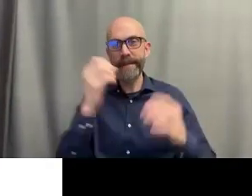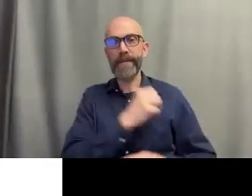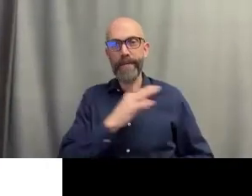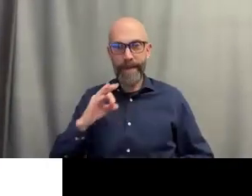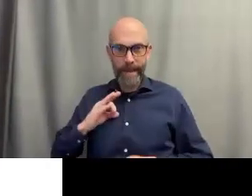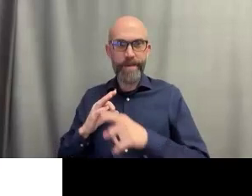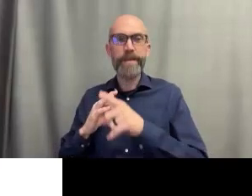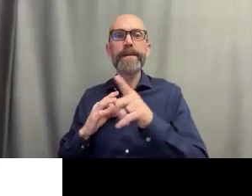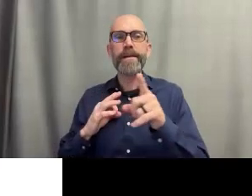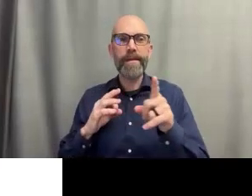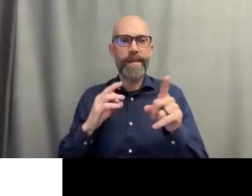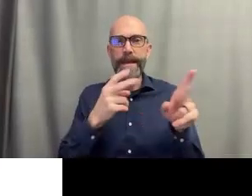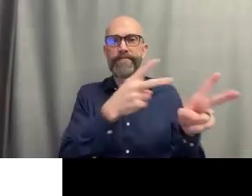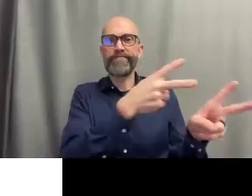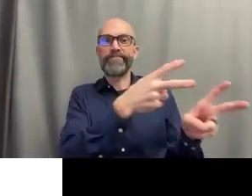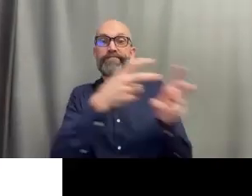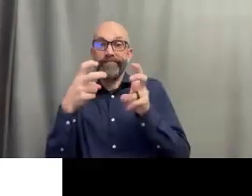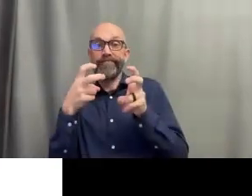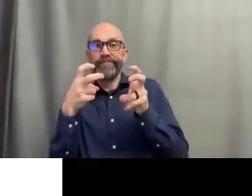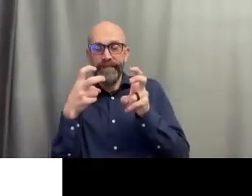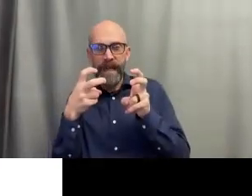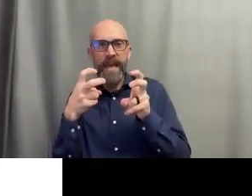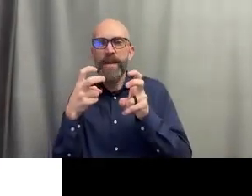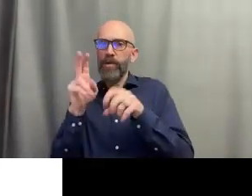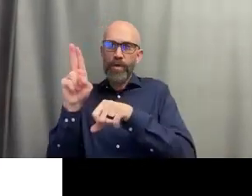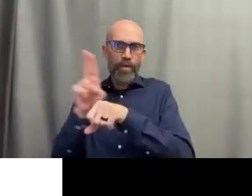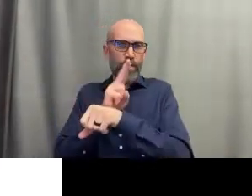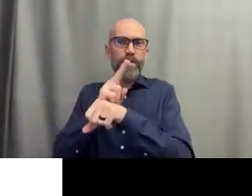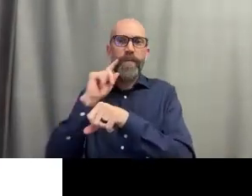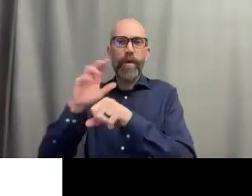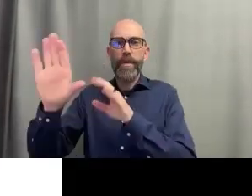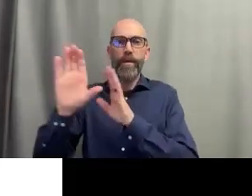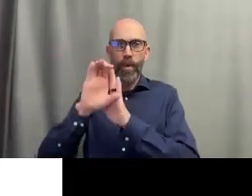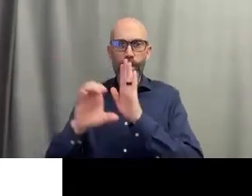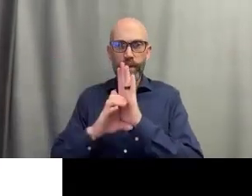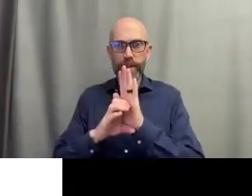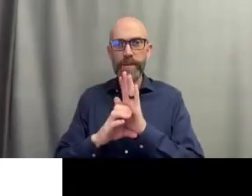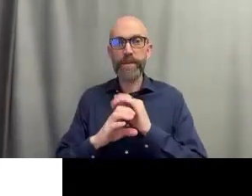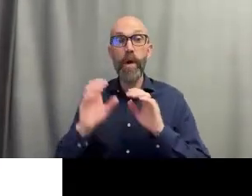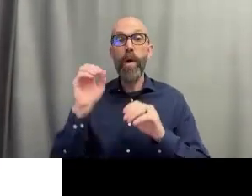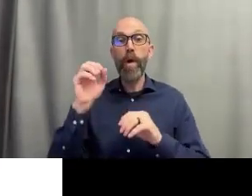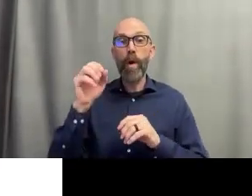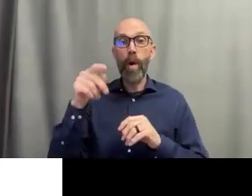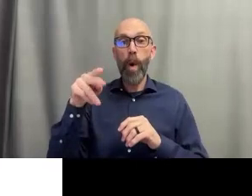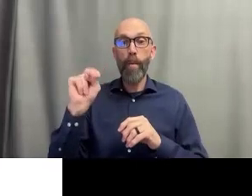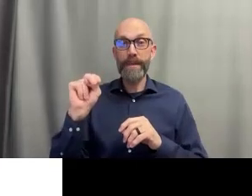or they just pull the entire book and, and use it in their course. OpenStax has been around for quite some time,